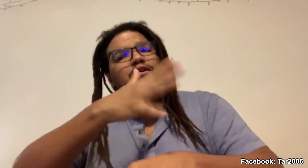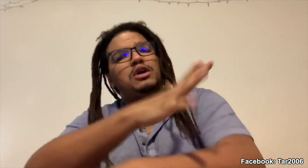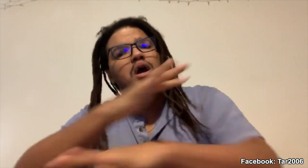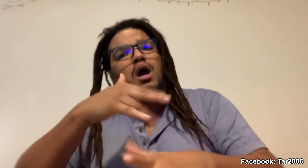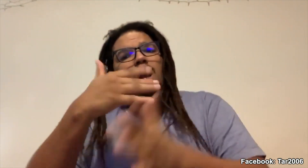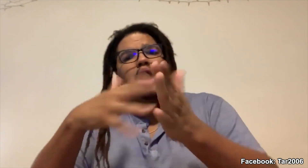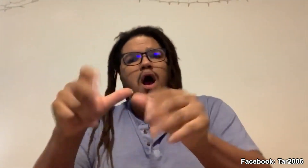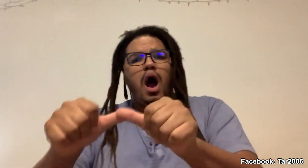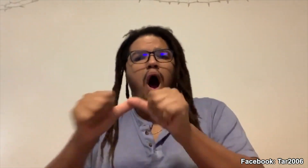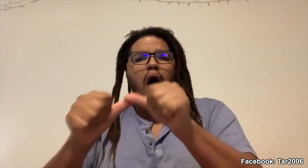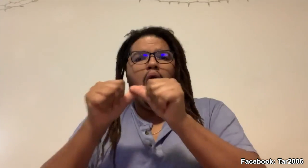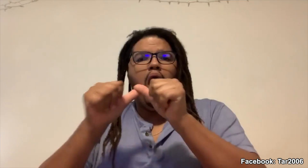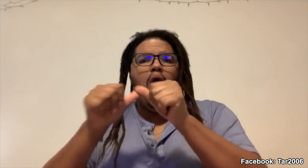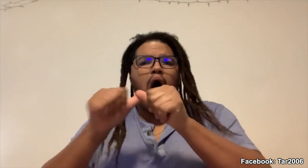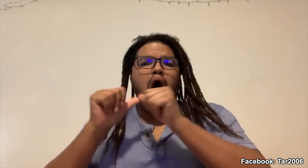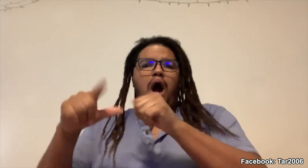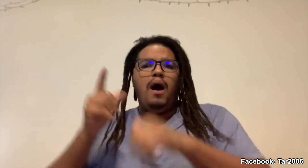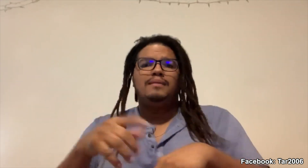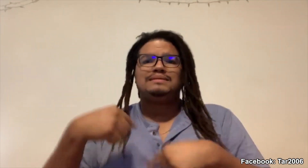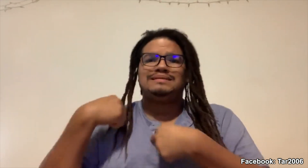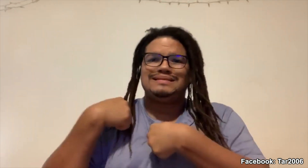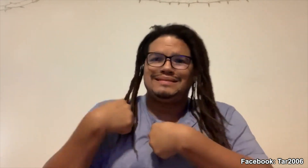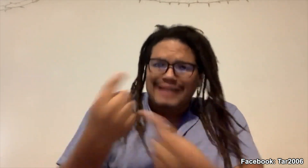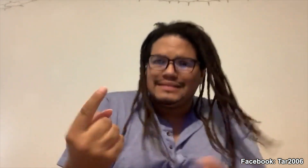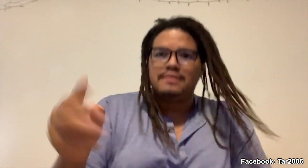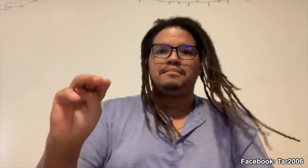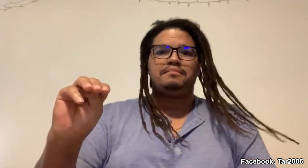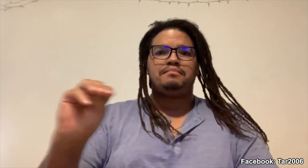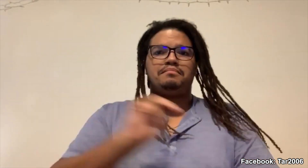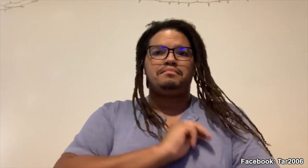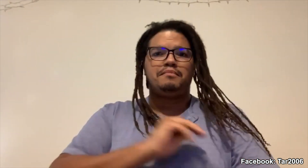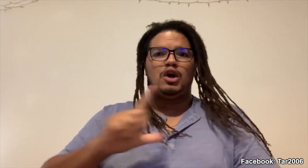This has been an ongoing problem since